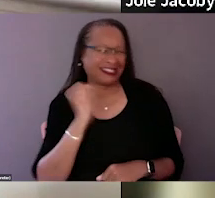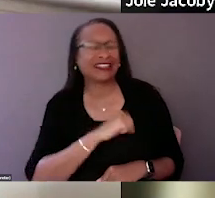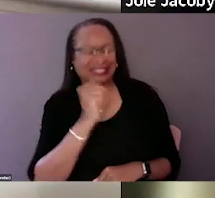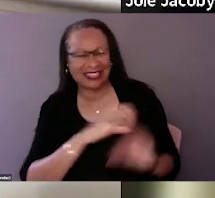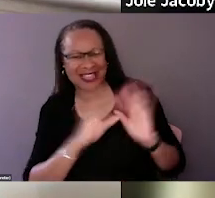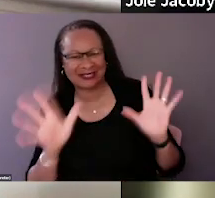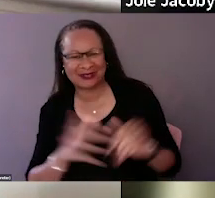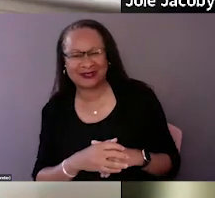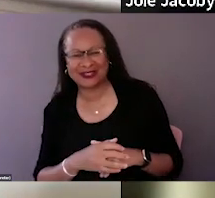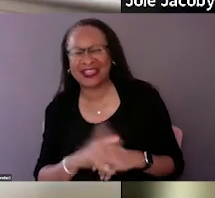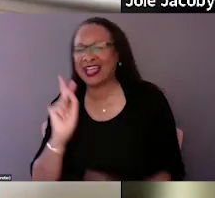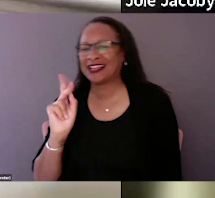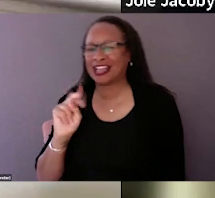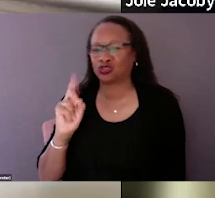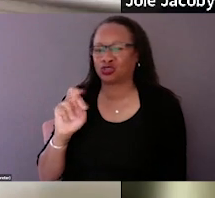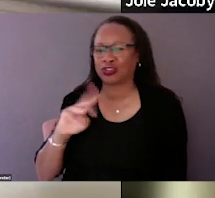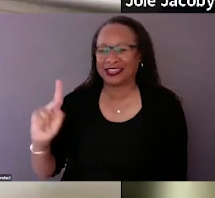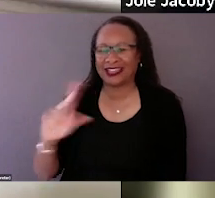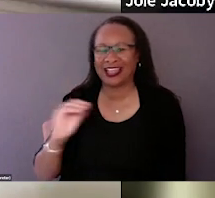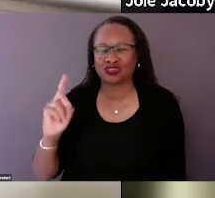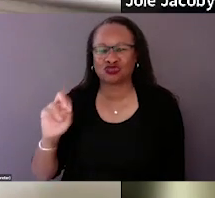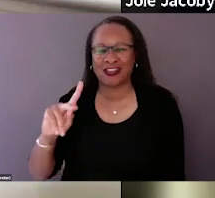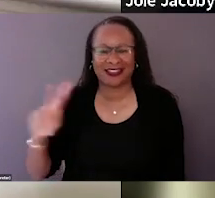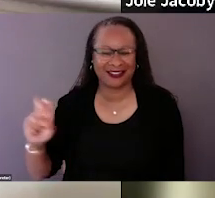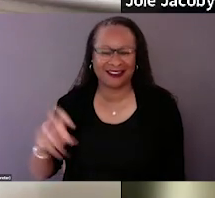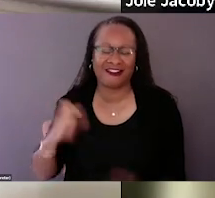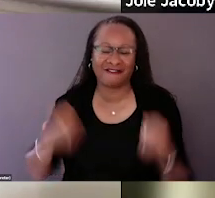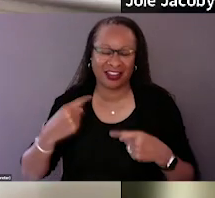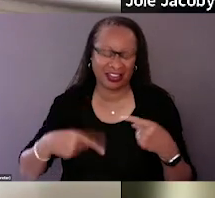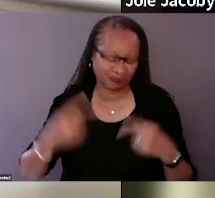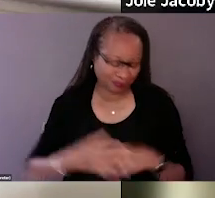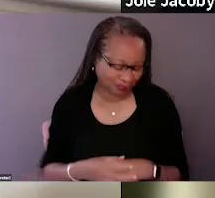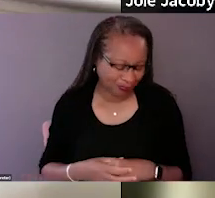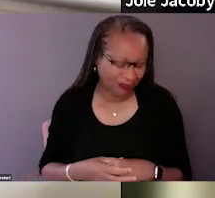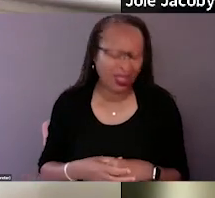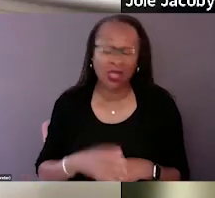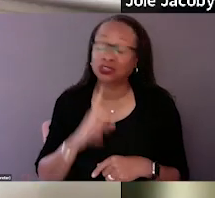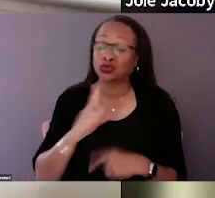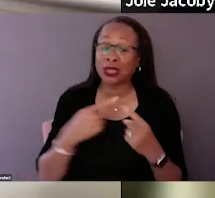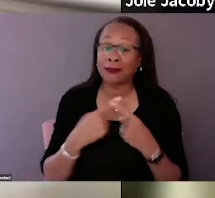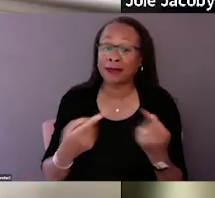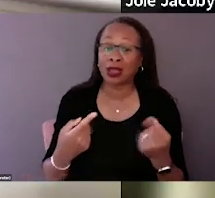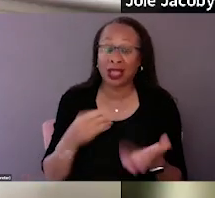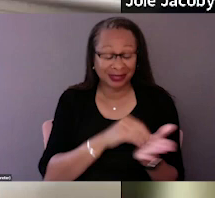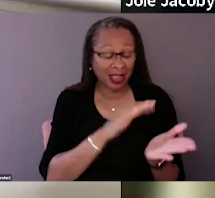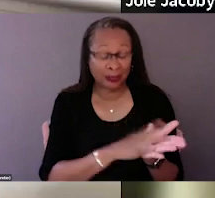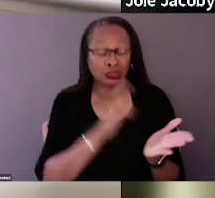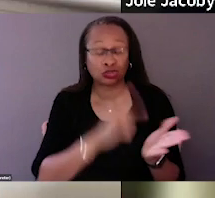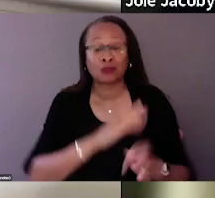And it is about telling a truth, documenting a truth, protecting our truth, finding that community.